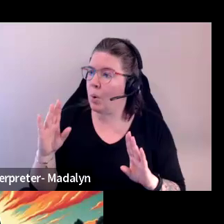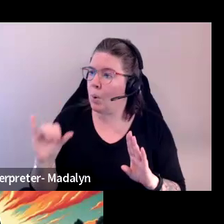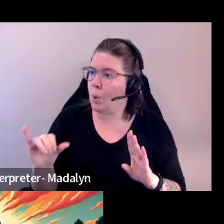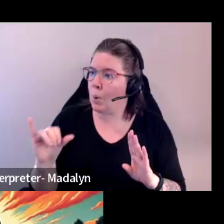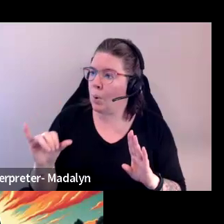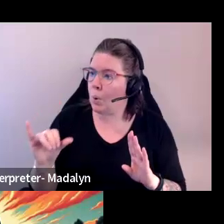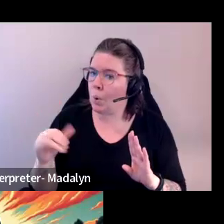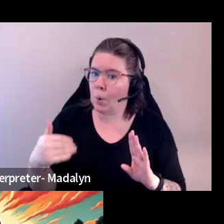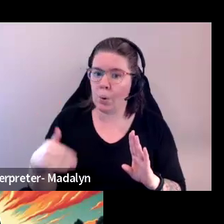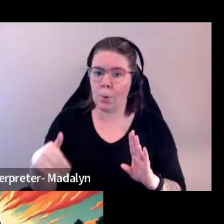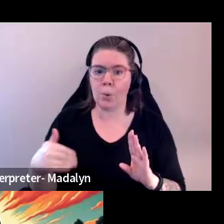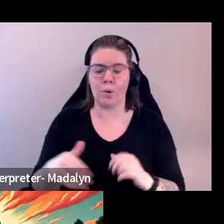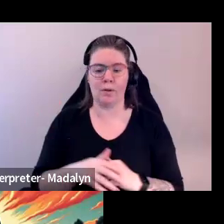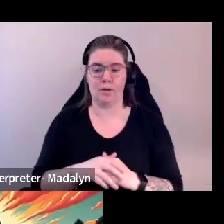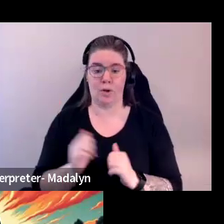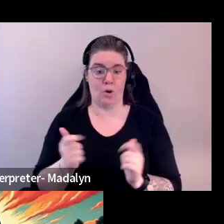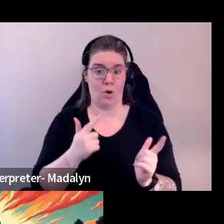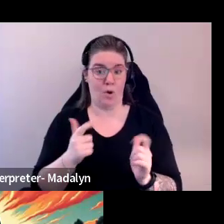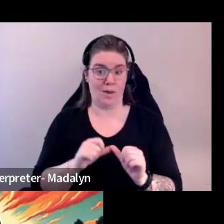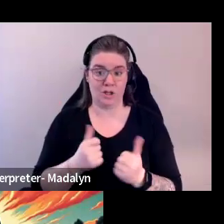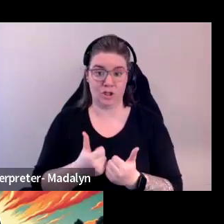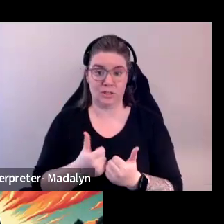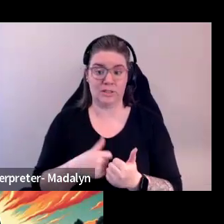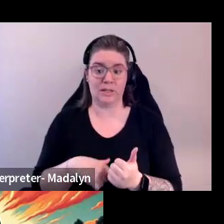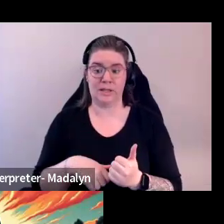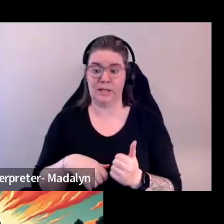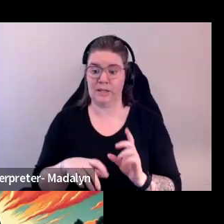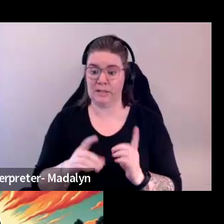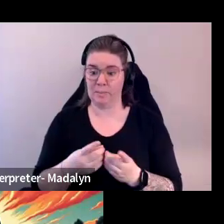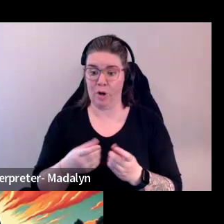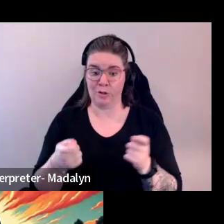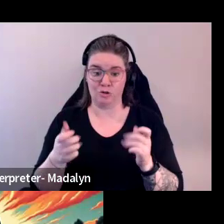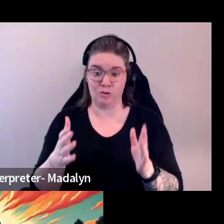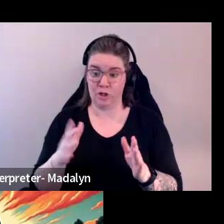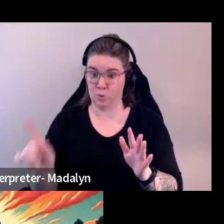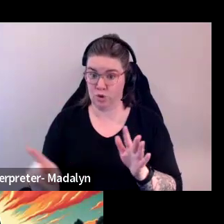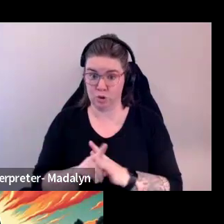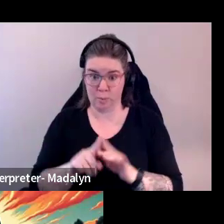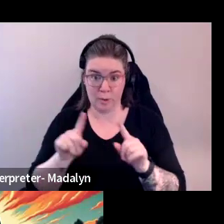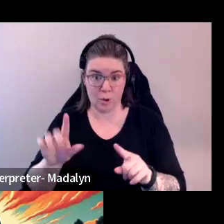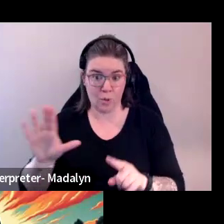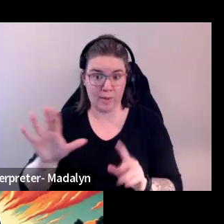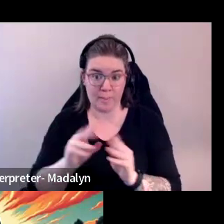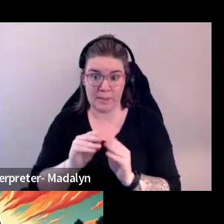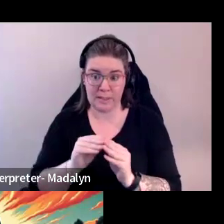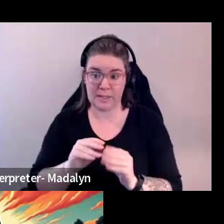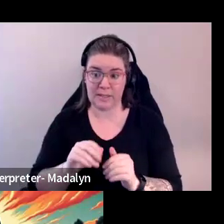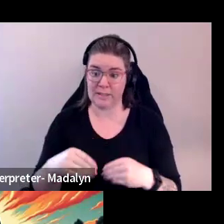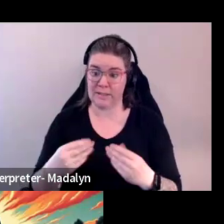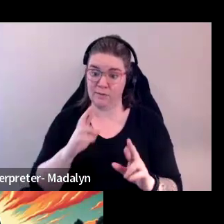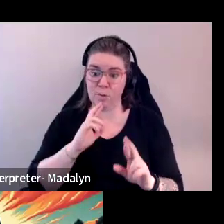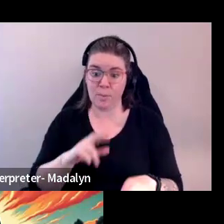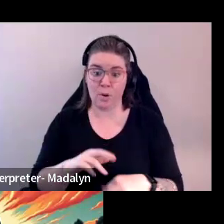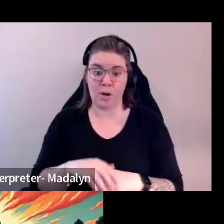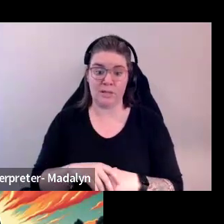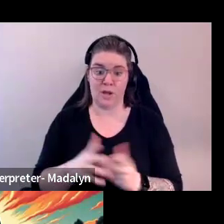Brooke Wilson (she/her): and all of the agency and department directors would show up to their meetings, and they would give reports, and they wanted their feedback.